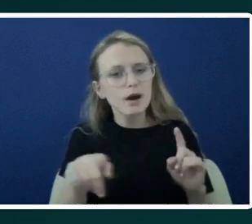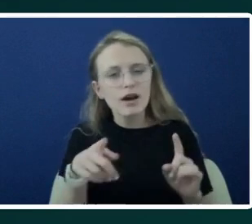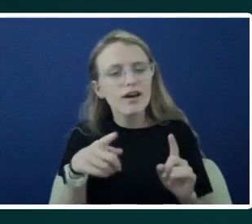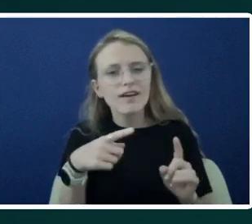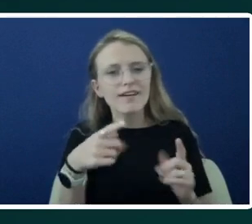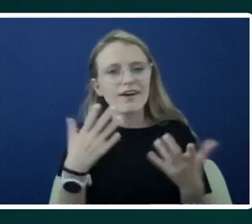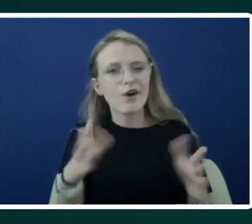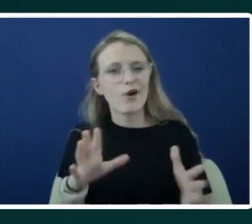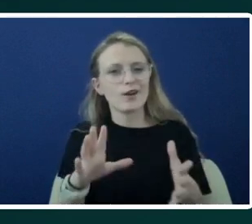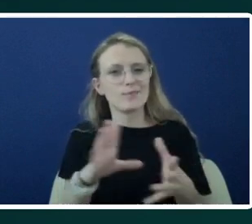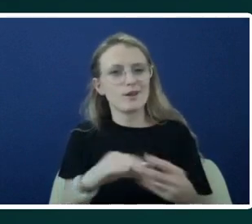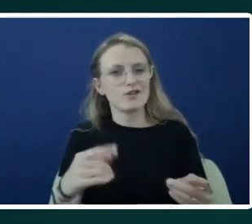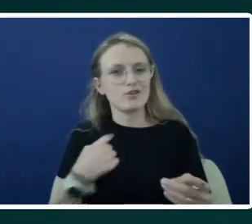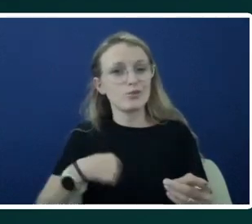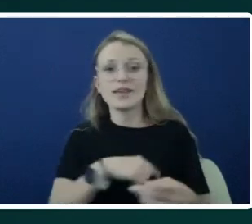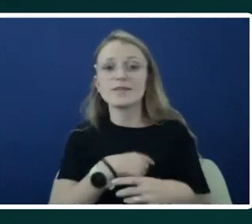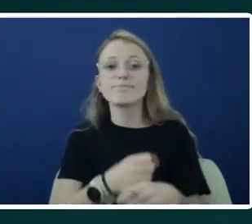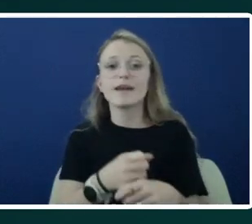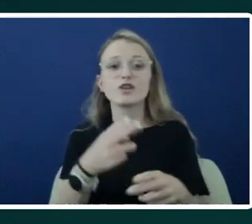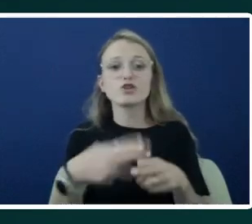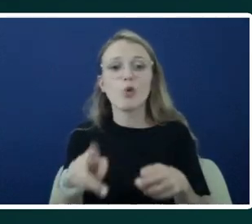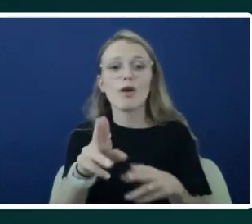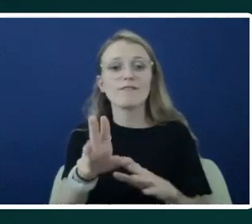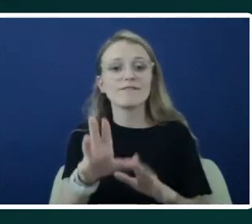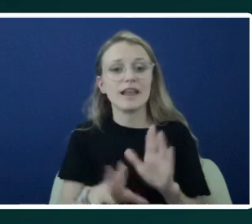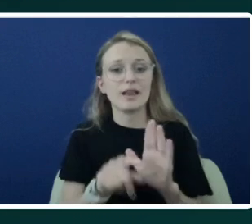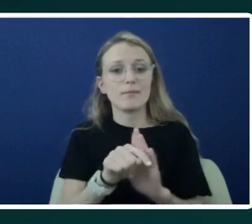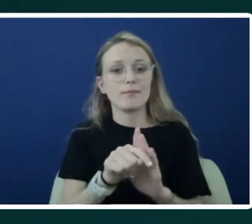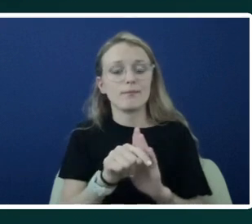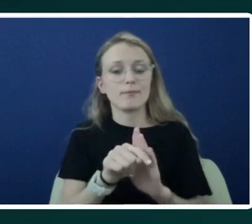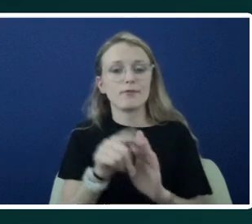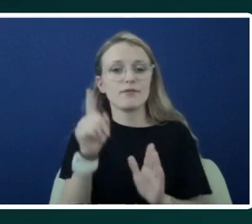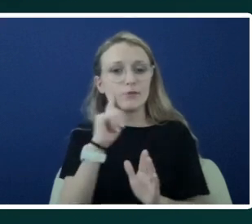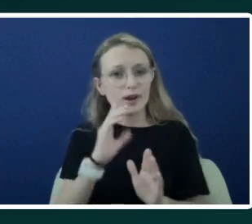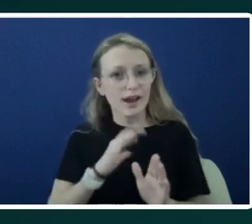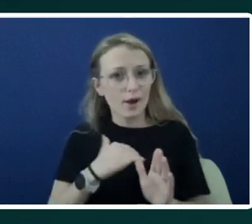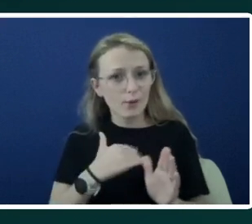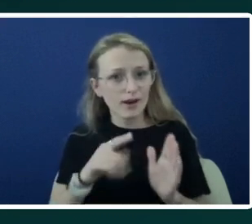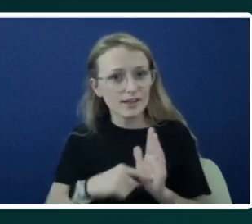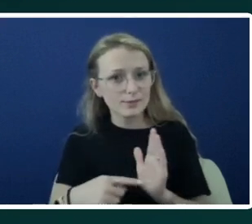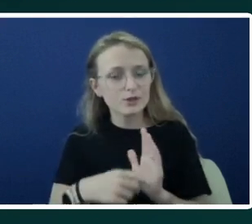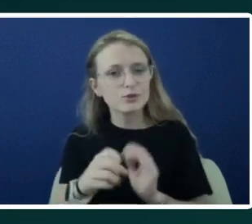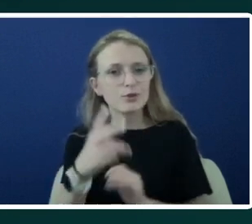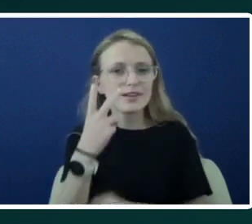featured throughout the exhibition. So, hearing and seeing people talk about that history helps